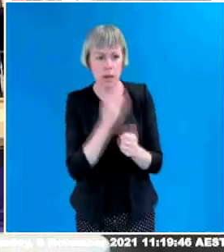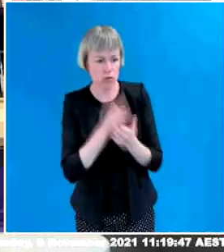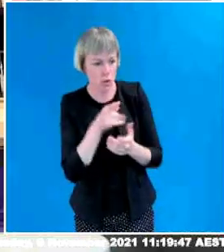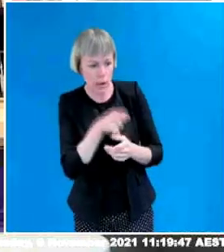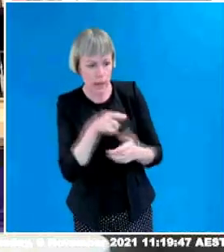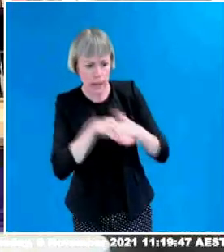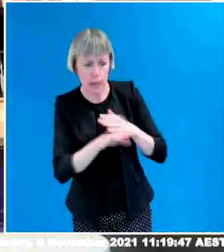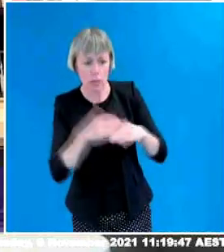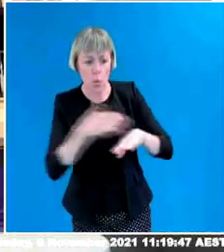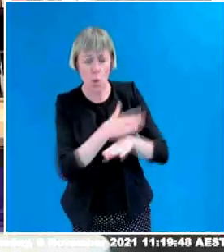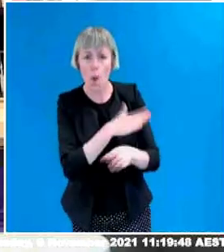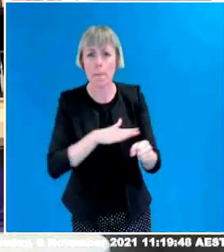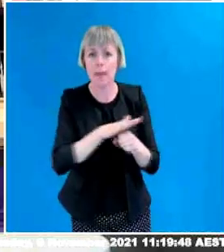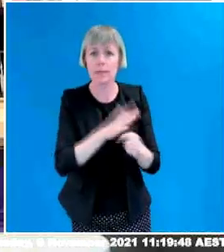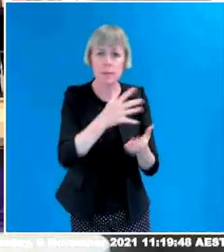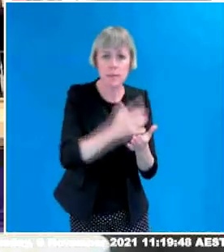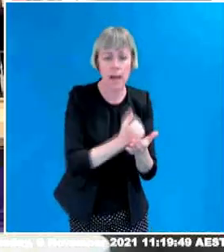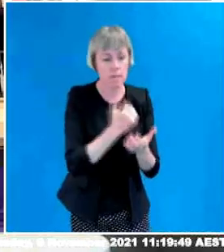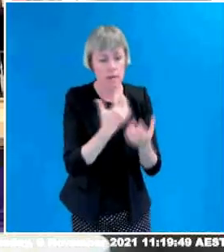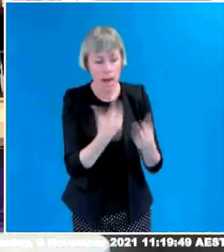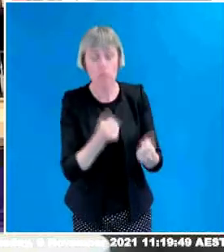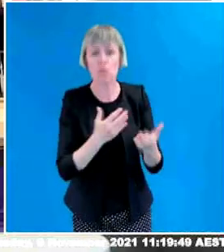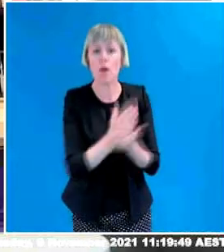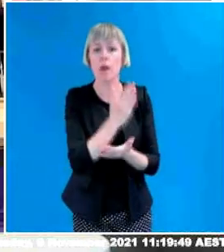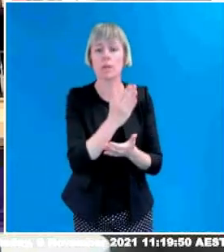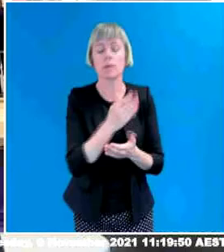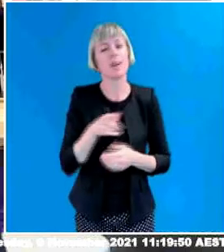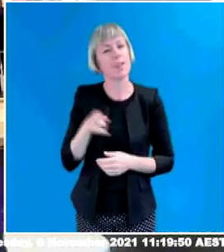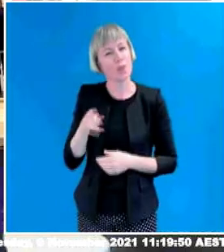They were using the guidance of the Guiding Principles, taking in this place